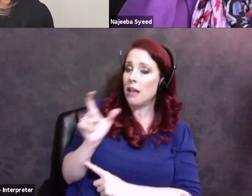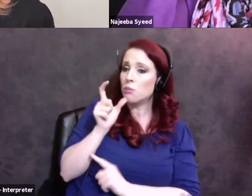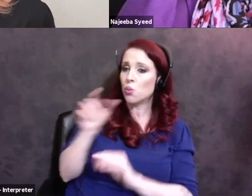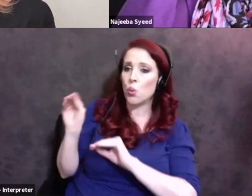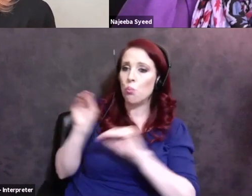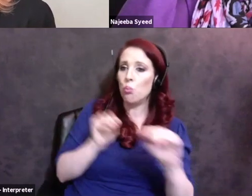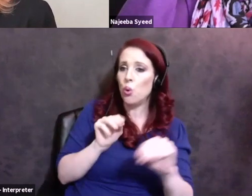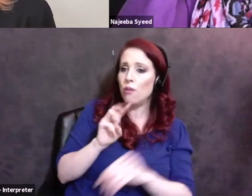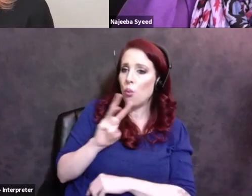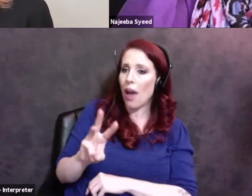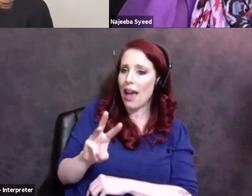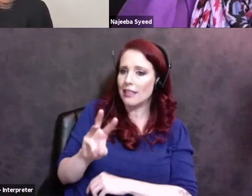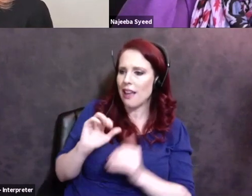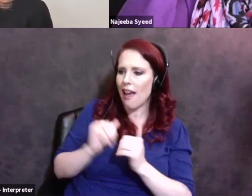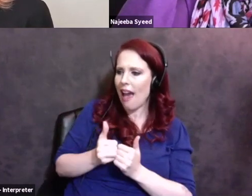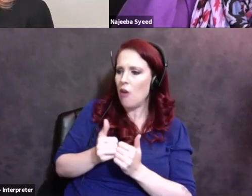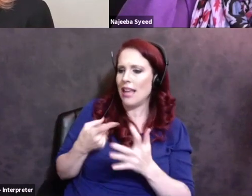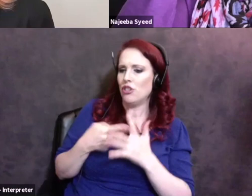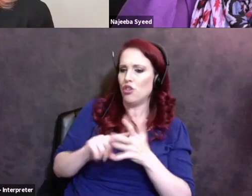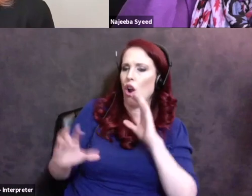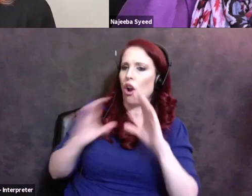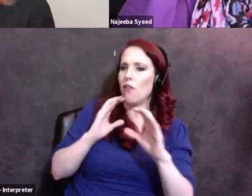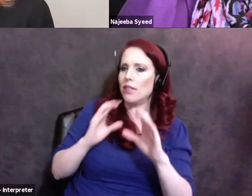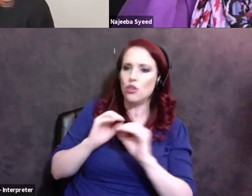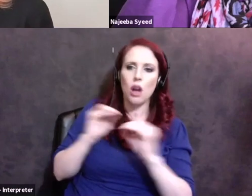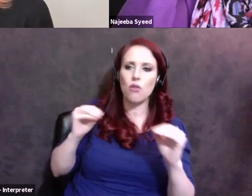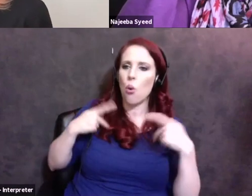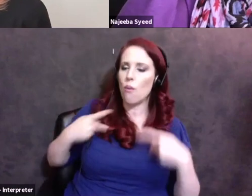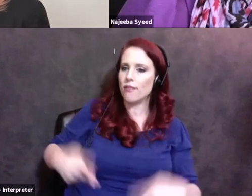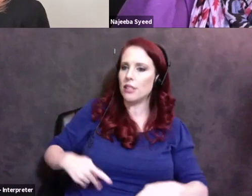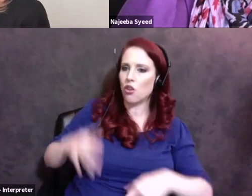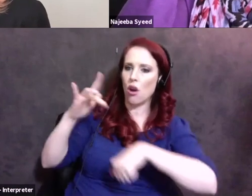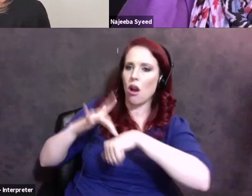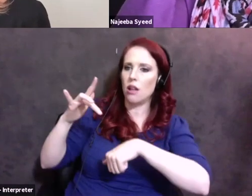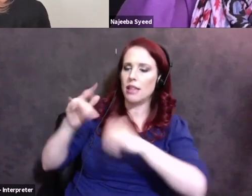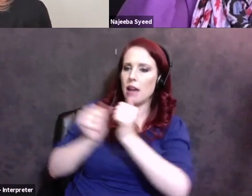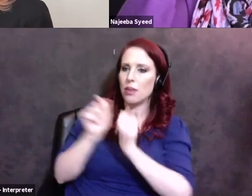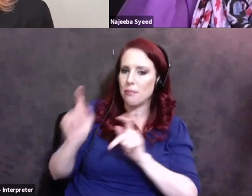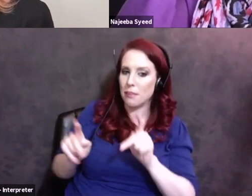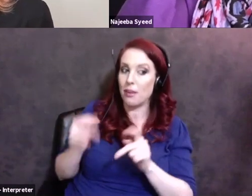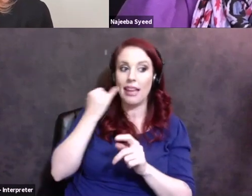start the conversation of no physical contact with people? Especially if is the first time they meet them.